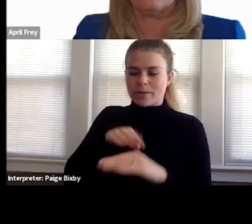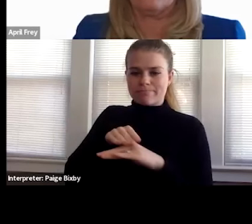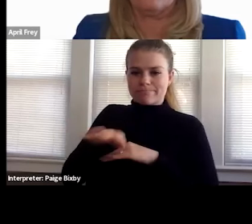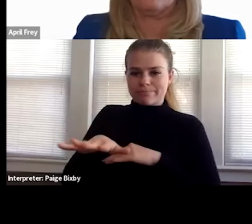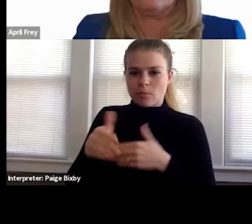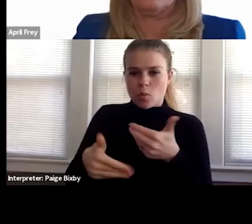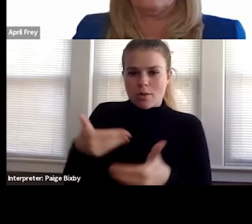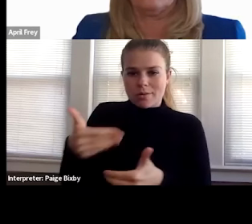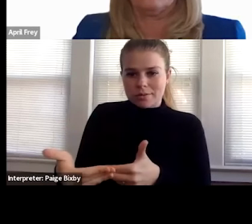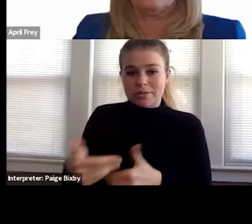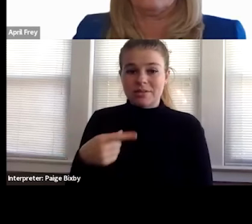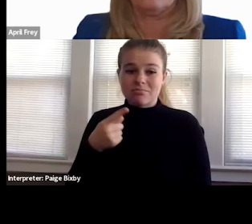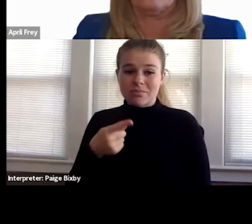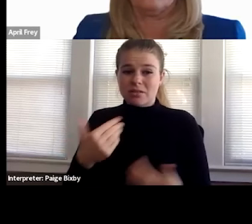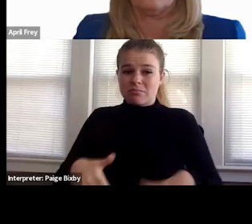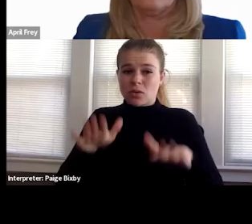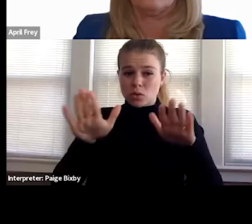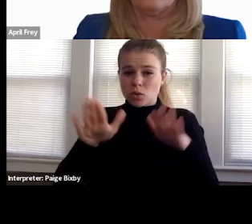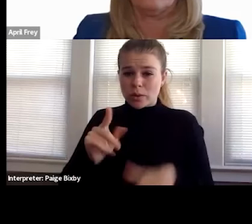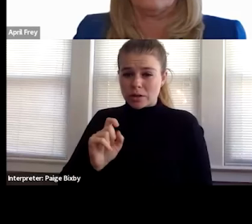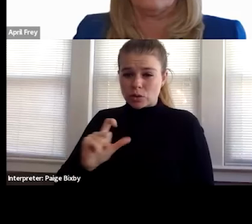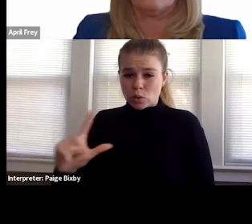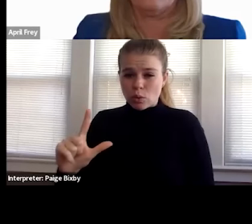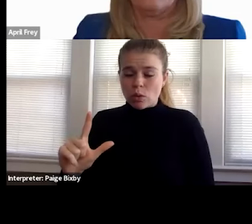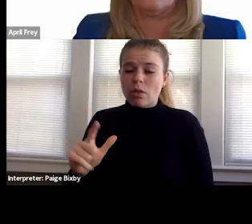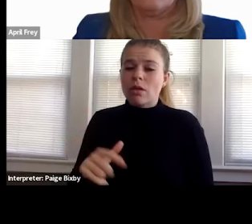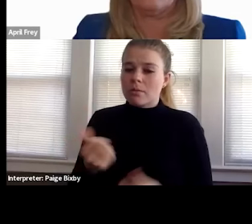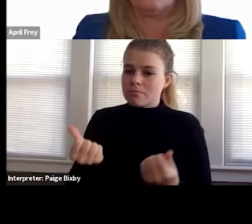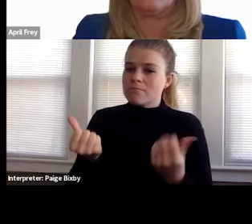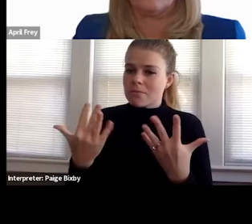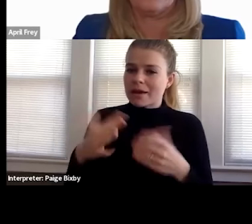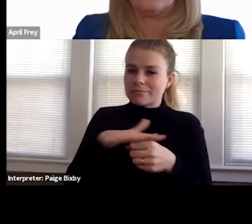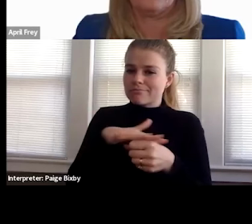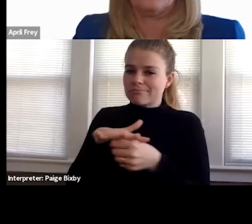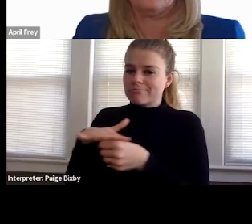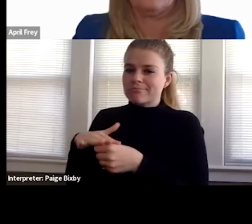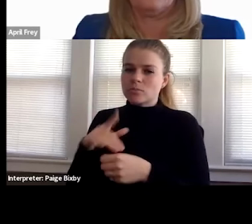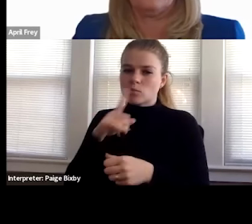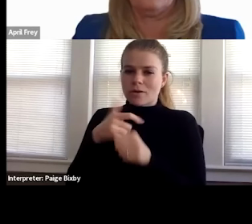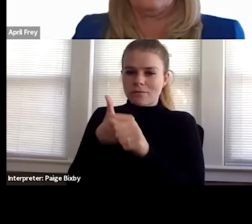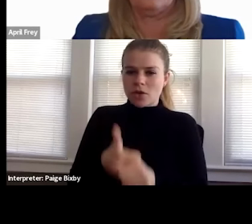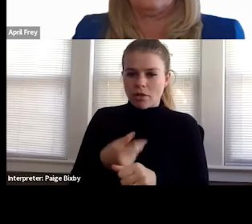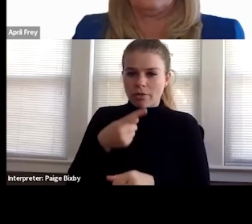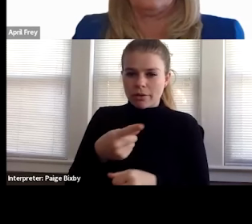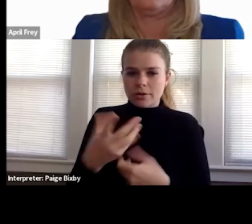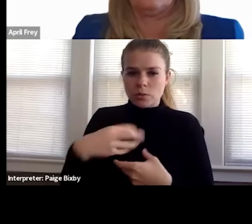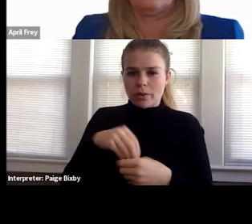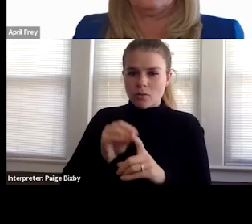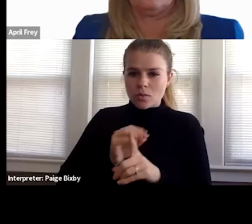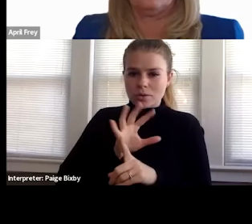This is a great tool, one that many jurisdictions are integrating into their orientation, into their process,